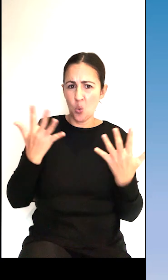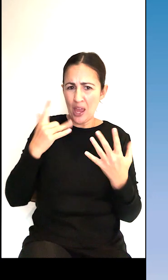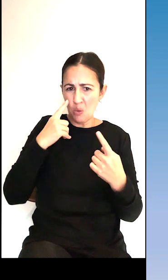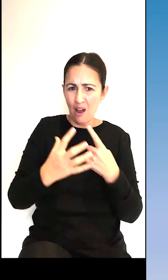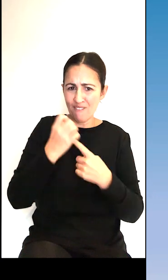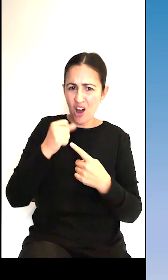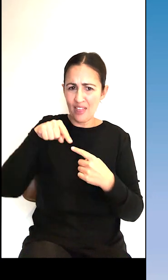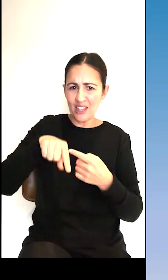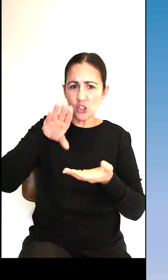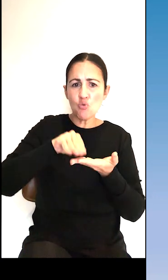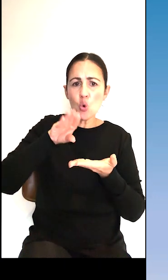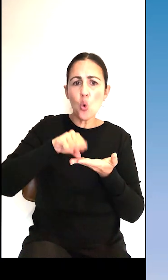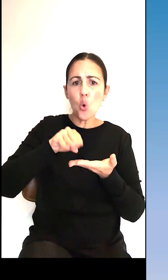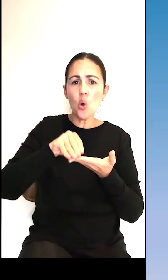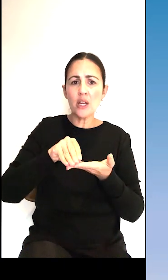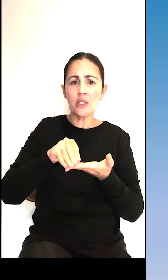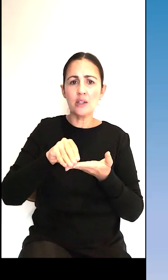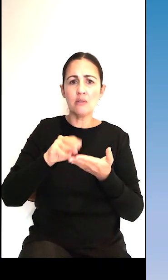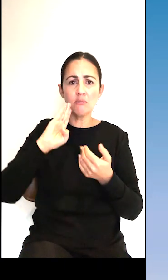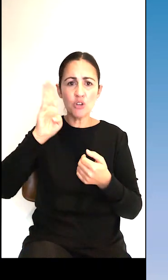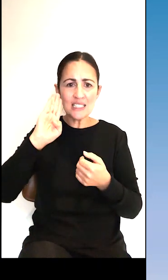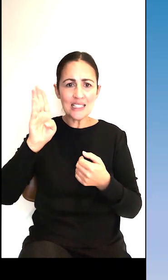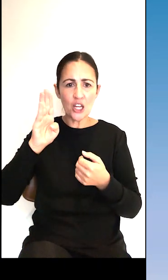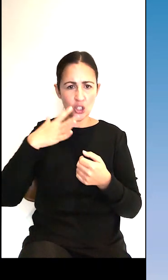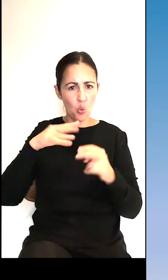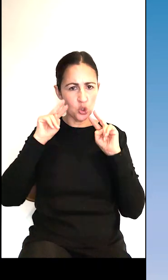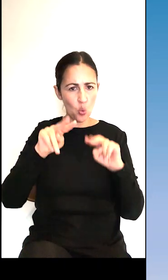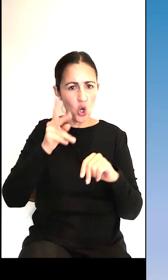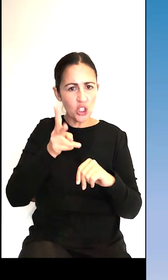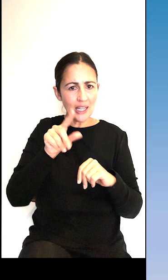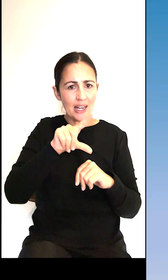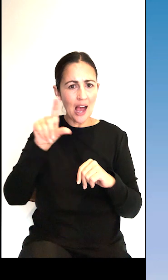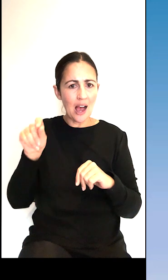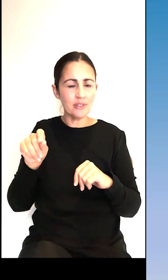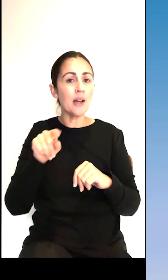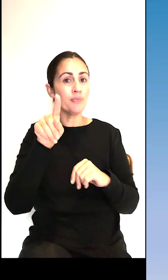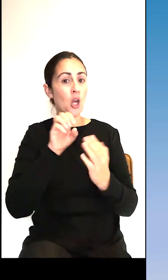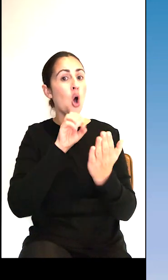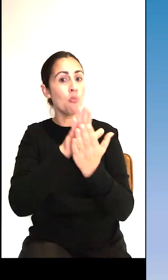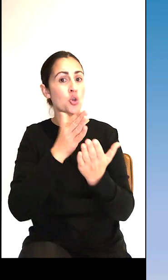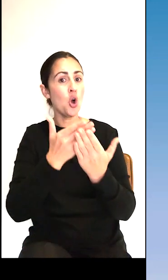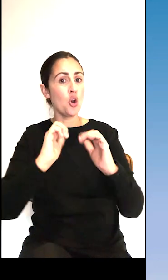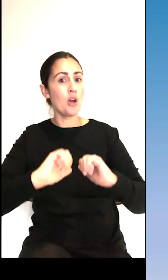It will be available to be sent out or it'll be available on the advance care planning website and our website once it's uploaded.